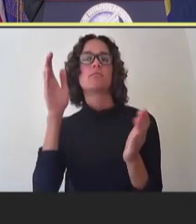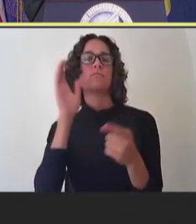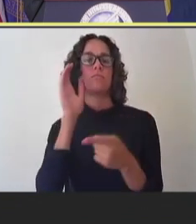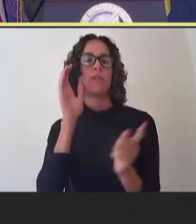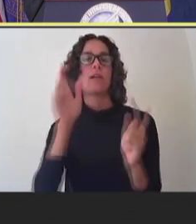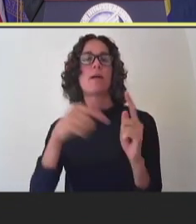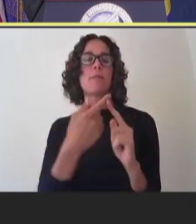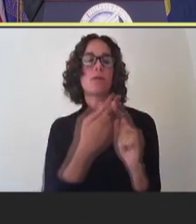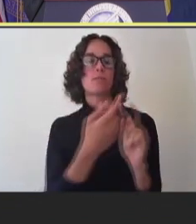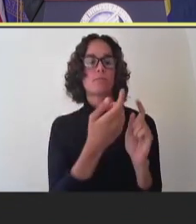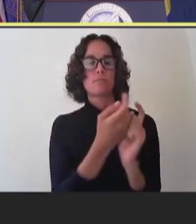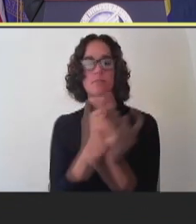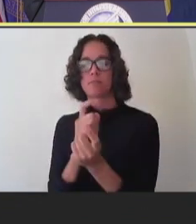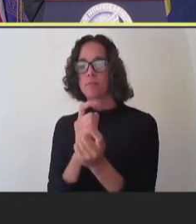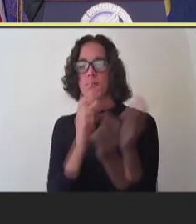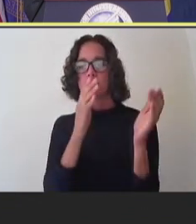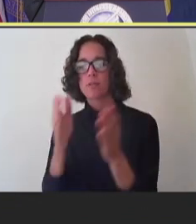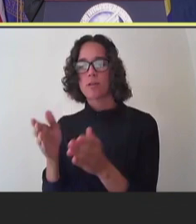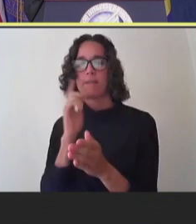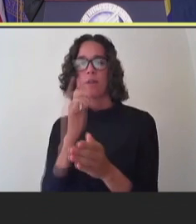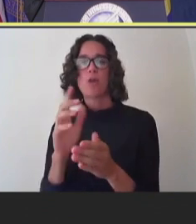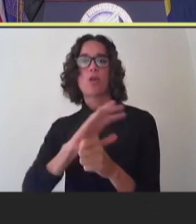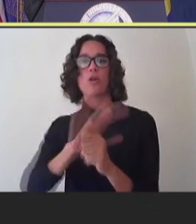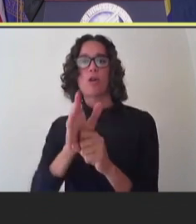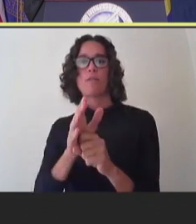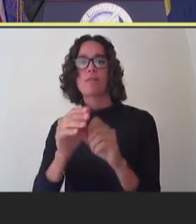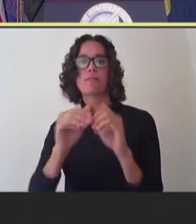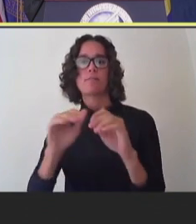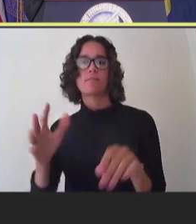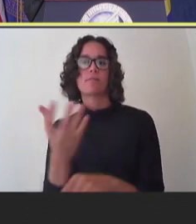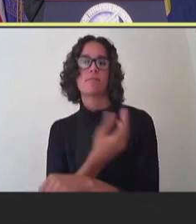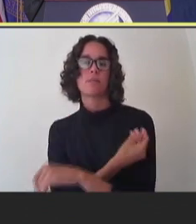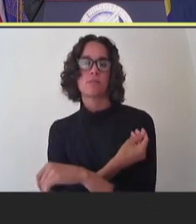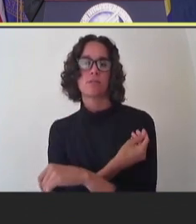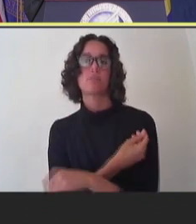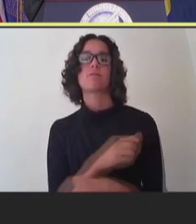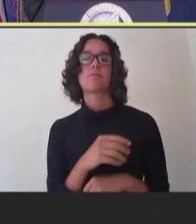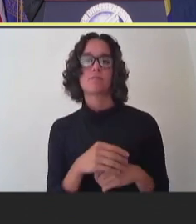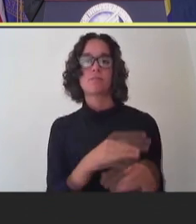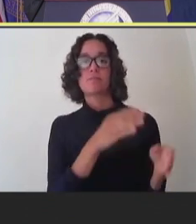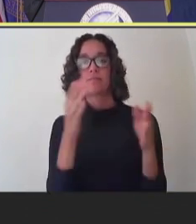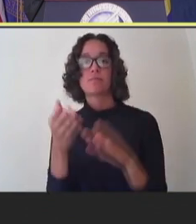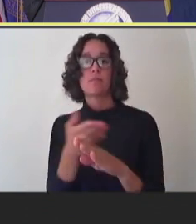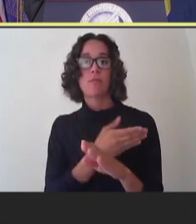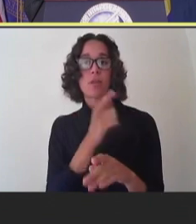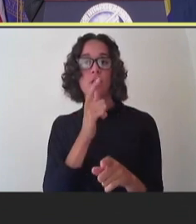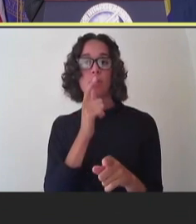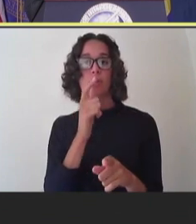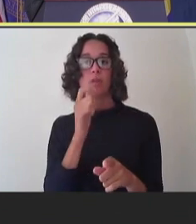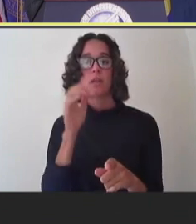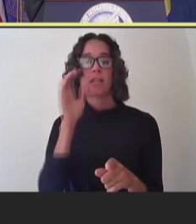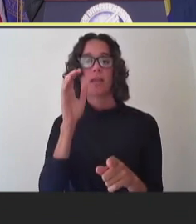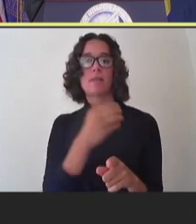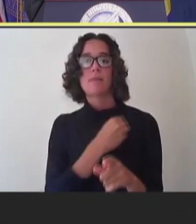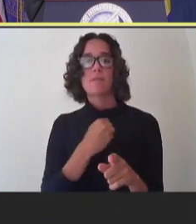Just before lunch, we'll hear updates from our federal agency and liaison members. And after lunch, we will hear from our colleagues in the